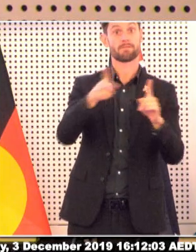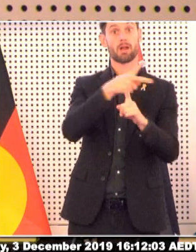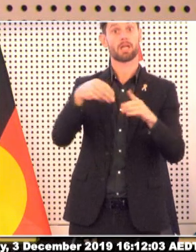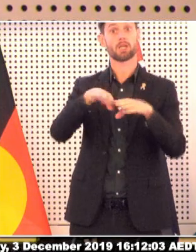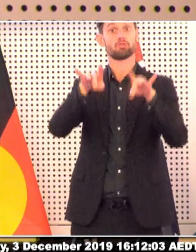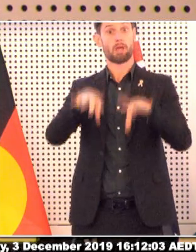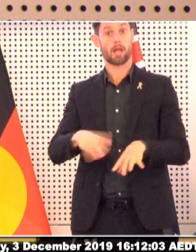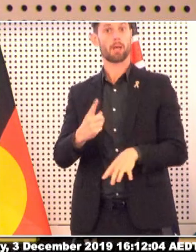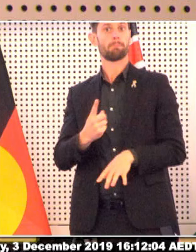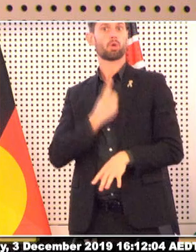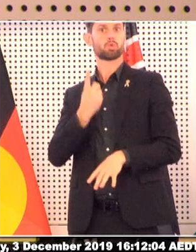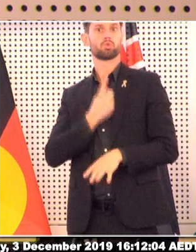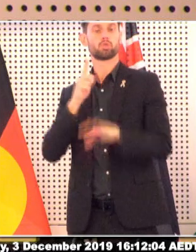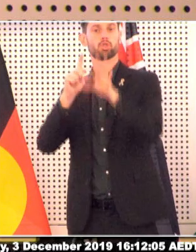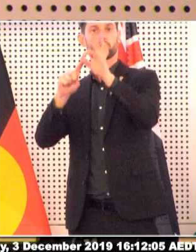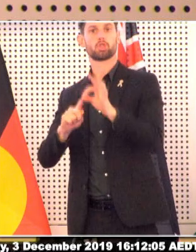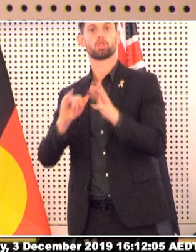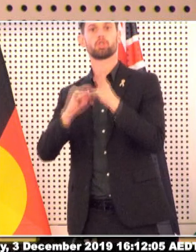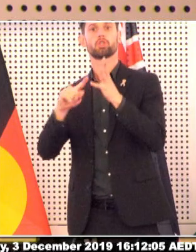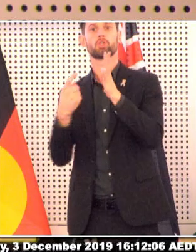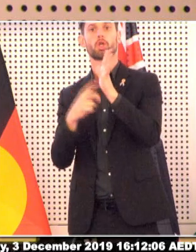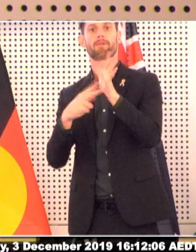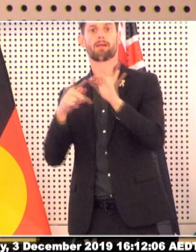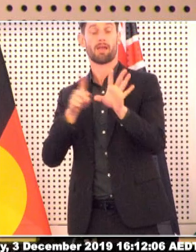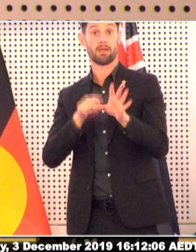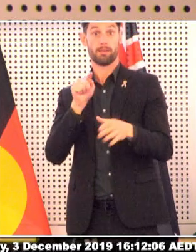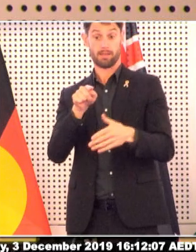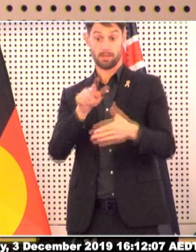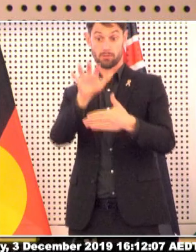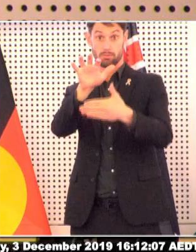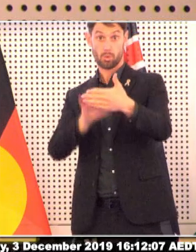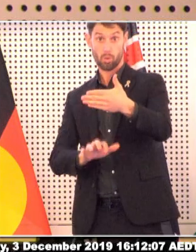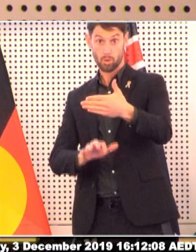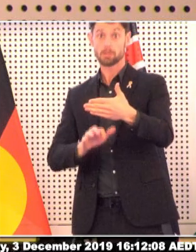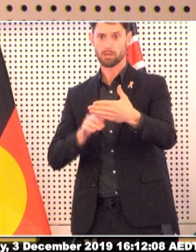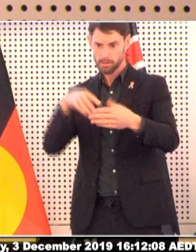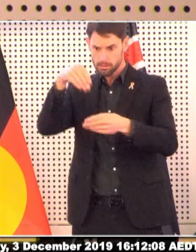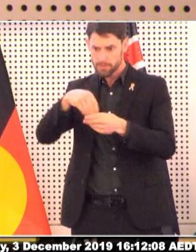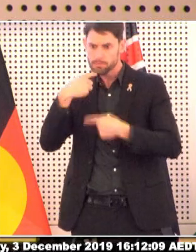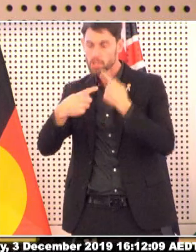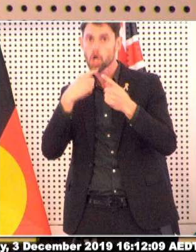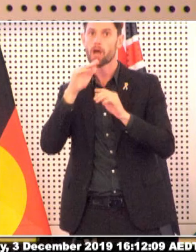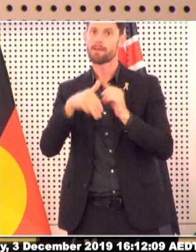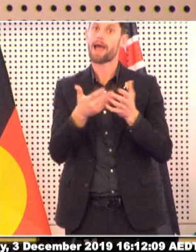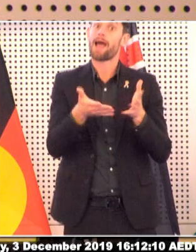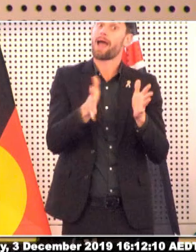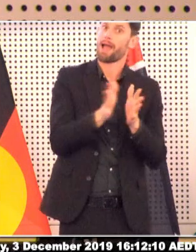What this report does is identify how people with disabilities’ data is captured in that survey.